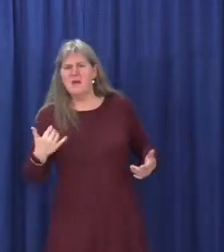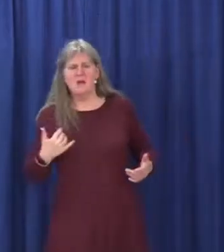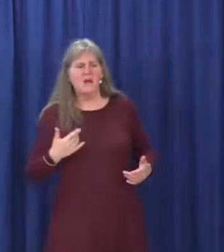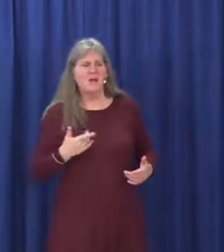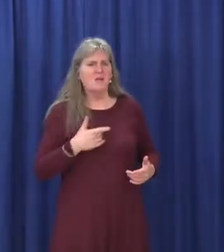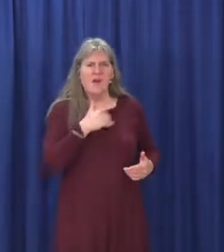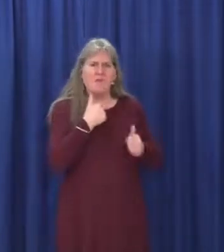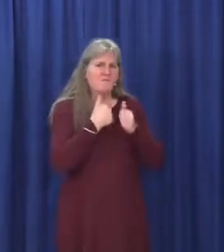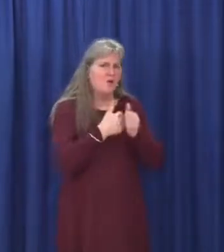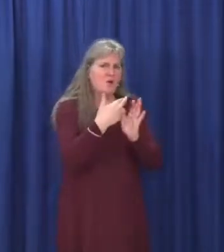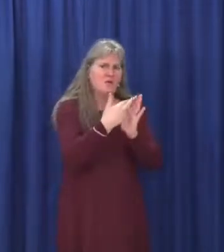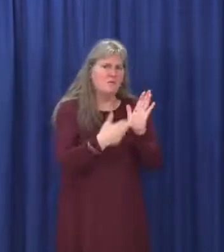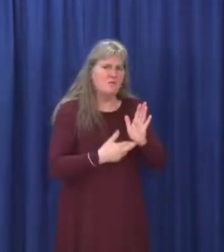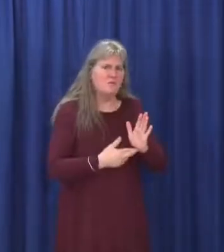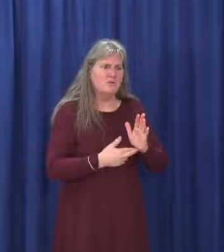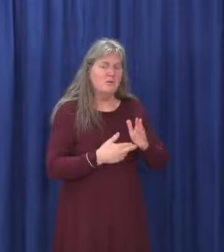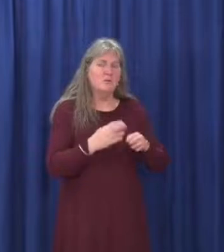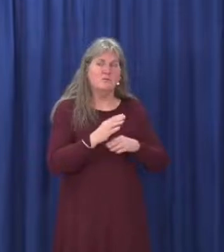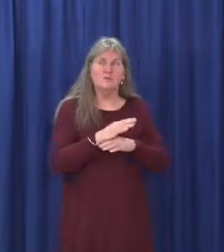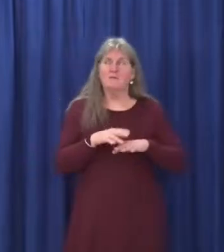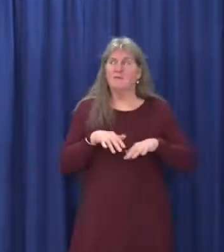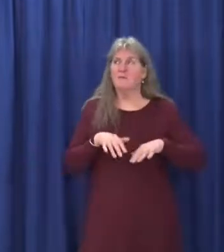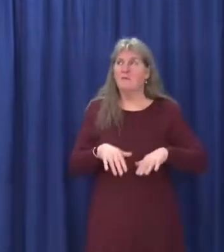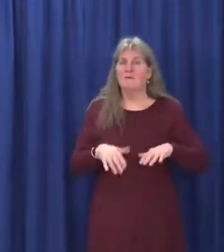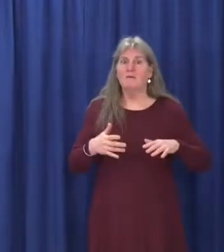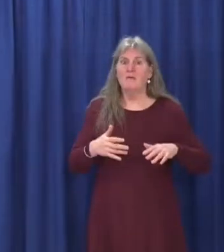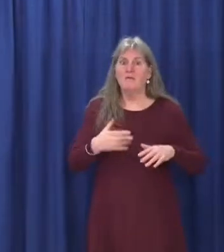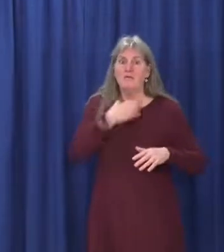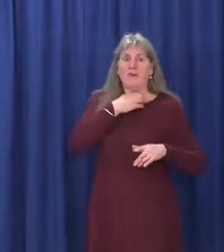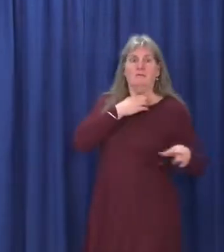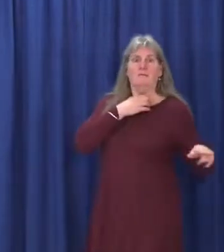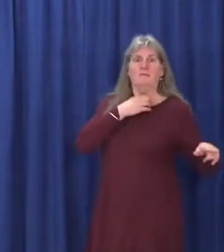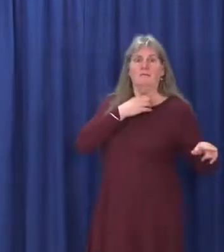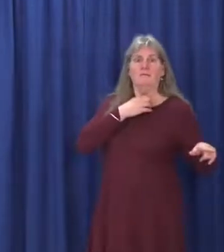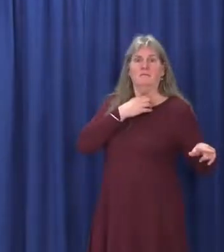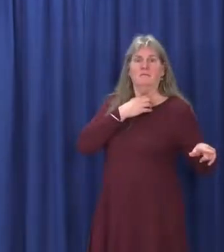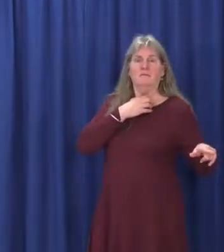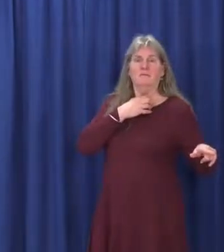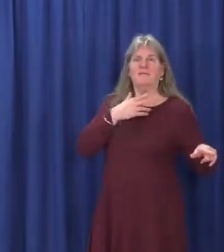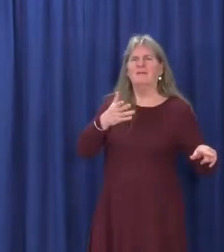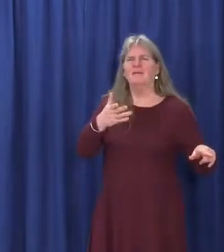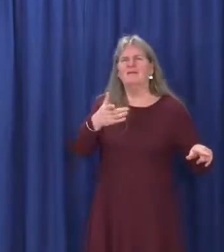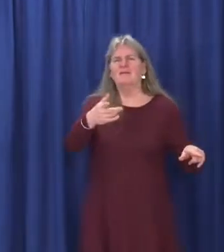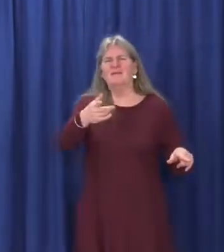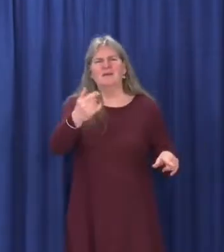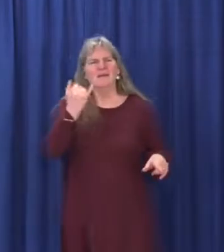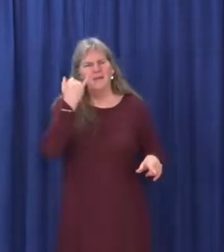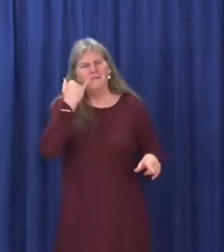and orders and in turn have been threatened. And so I ask people, please, the business community